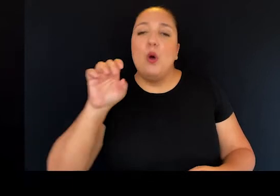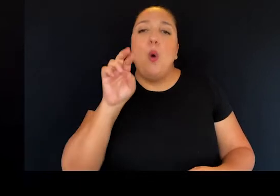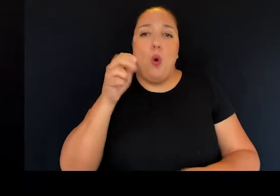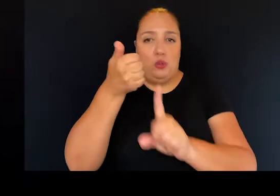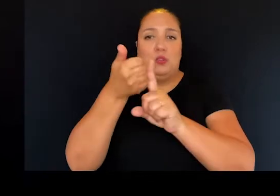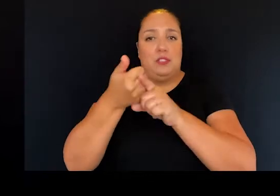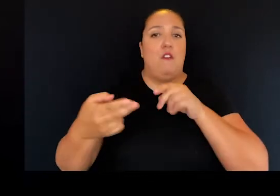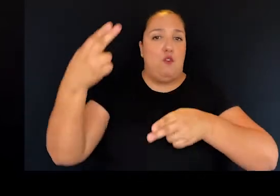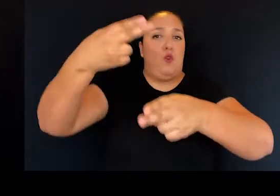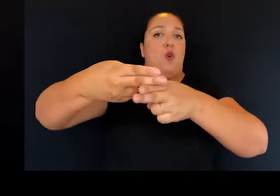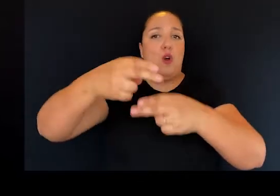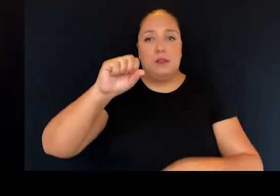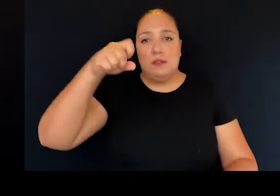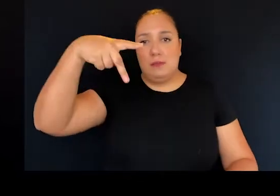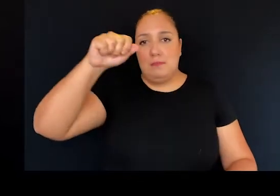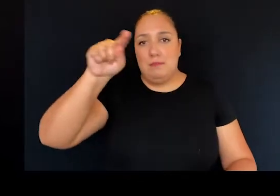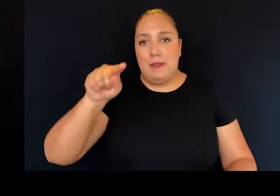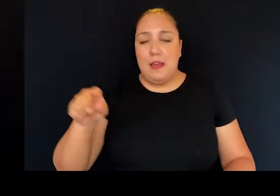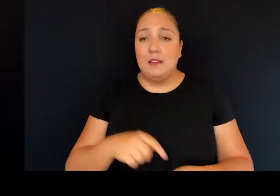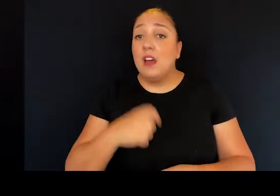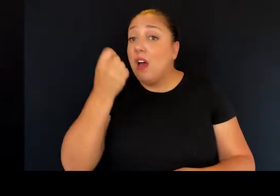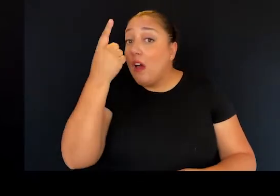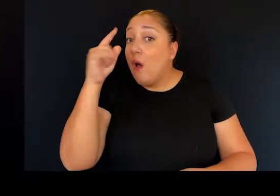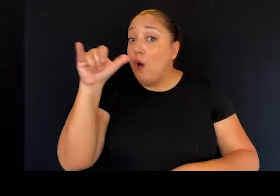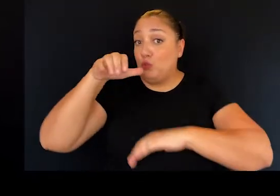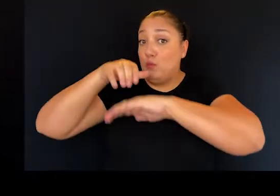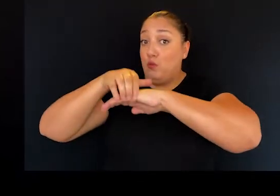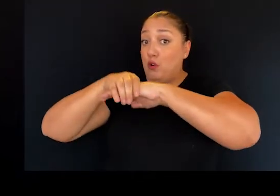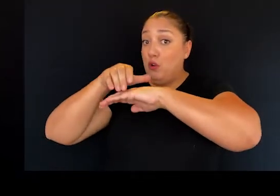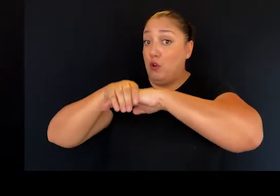And I also, I think in British slang terms,